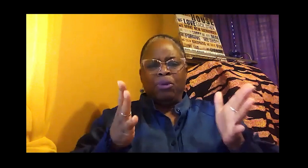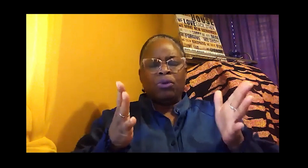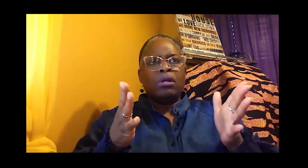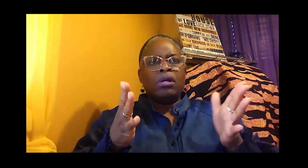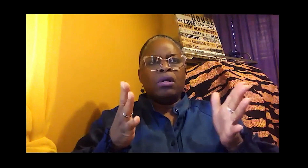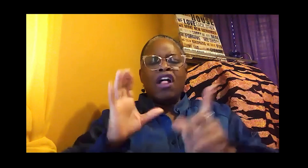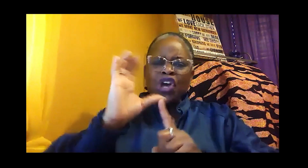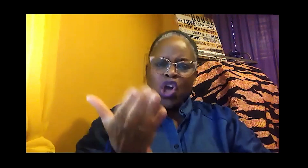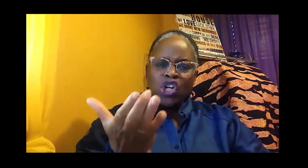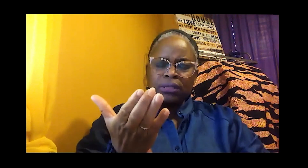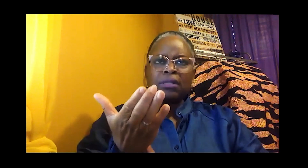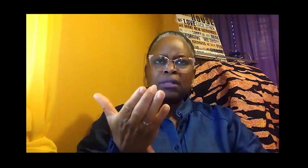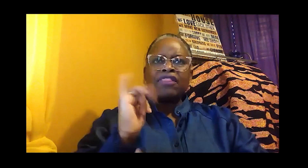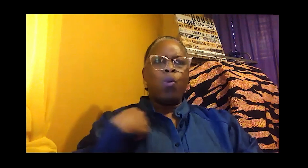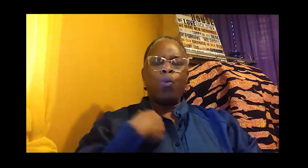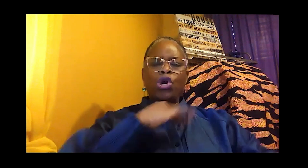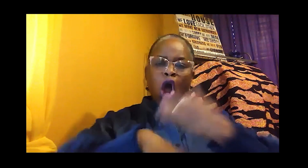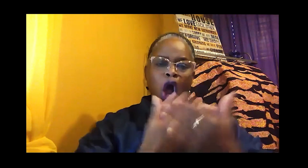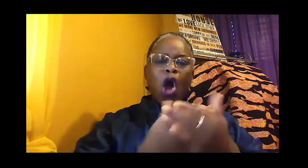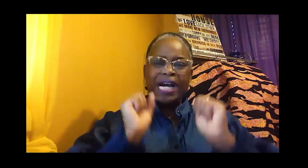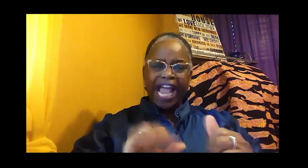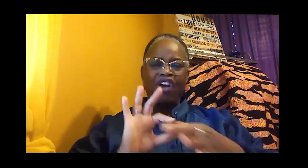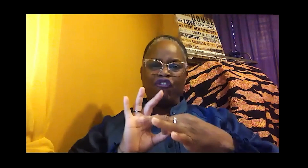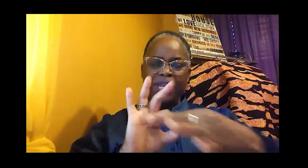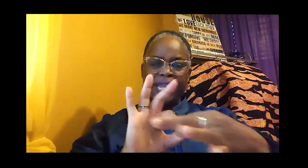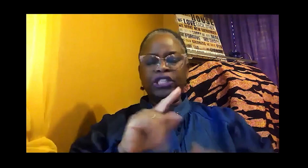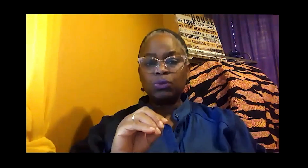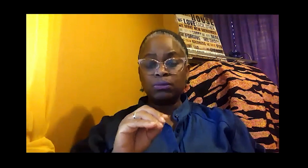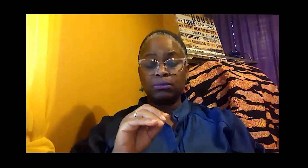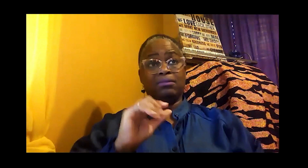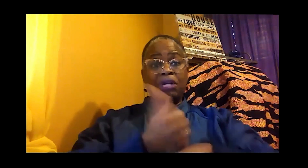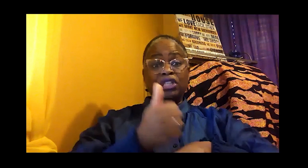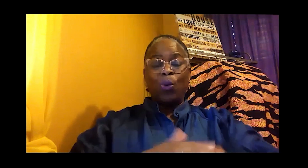in the production are Deaf or hearing - it is about the culture, and its people.